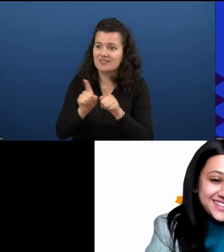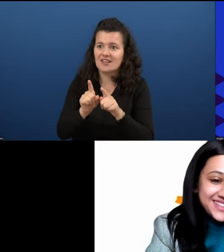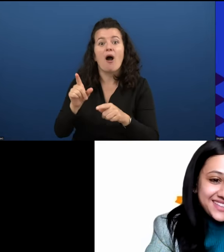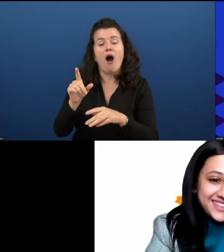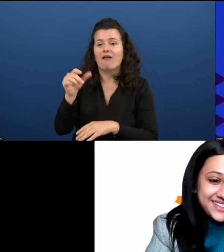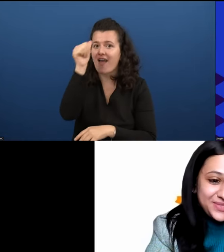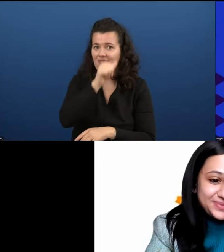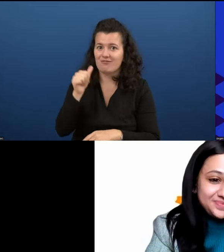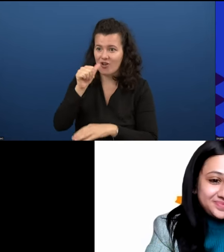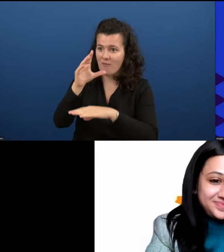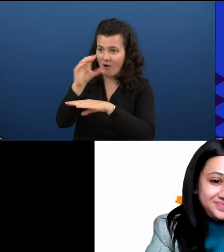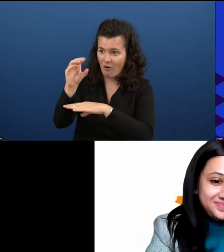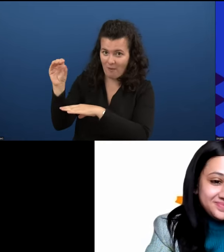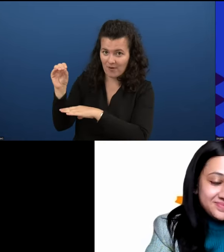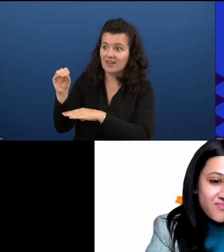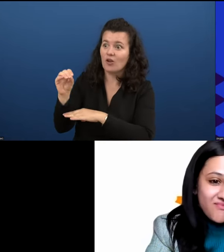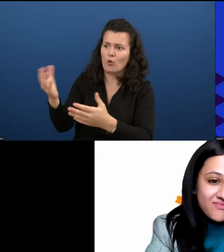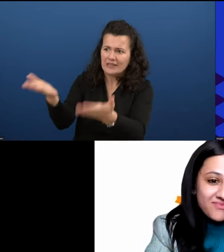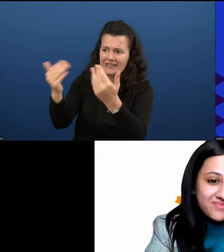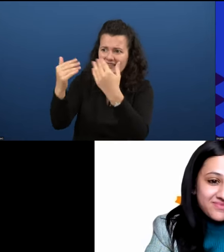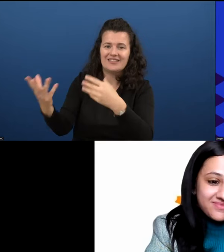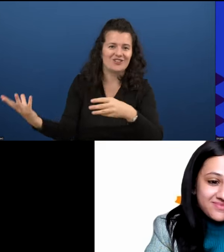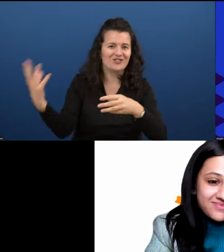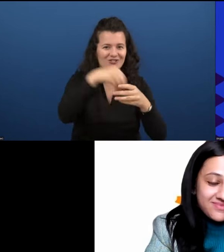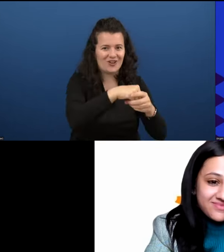and the reminder that all the networks we work with in Africa, but also in other parts